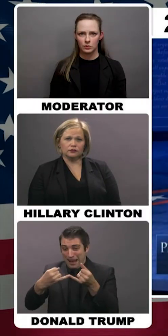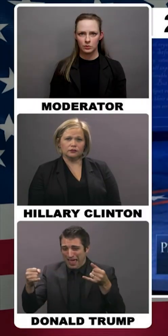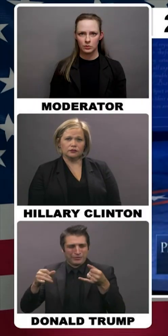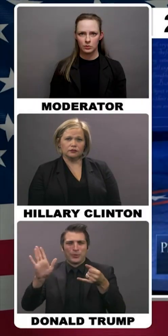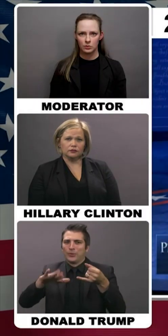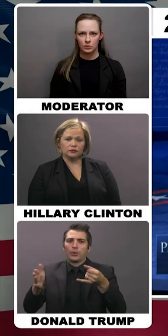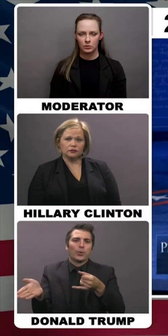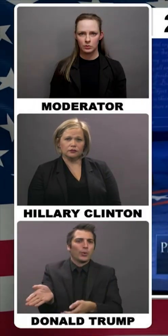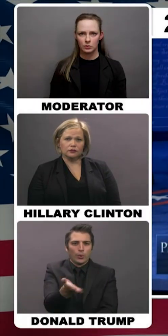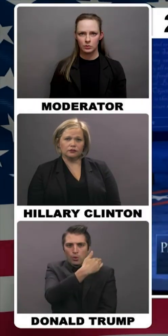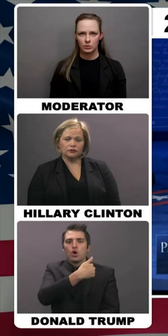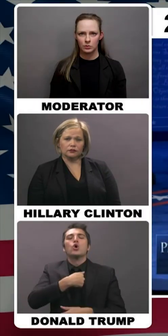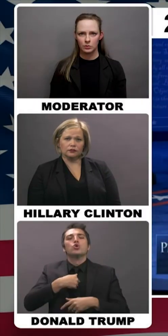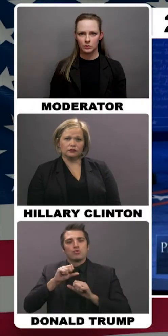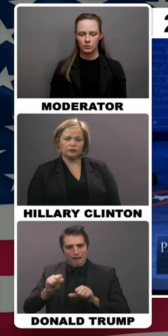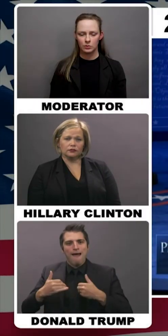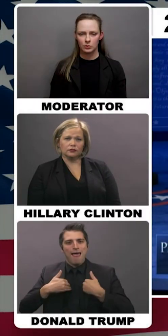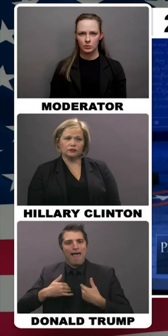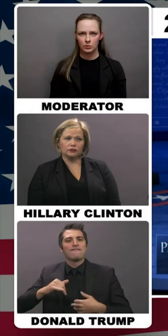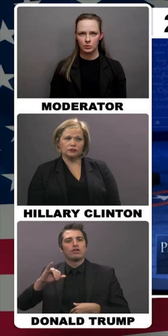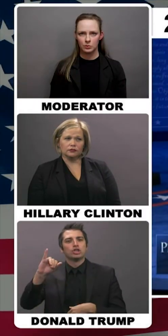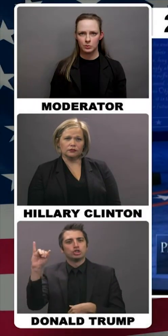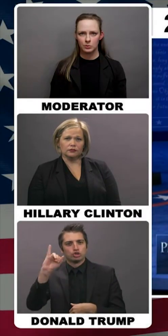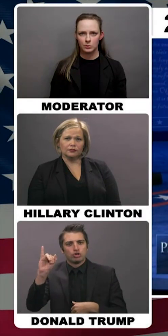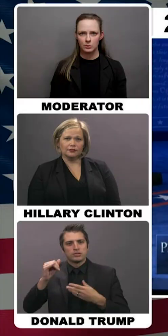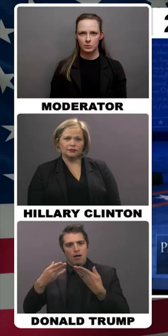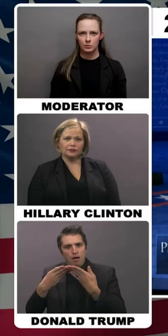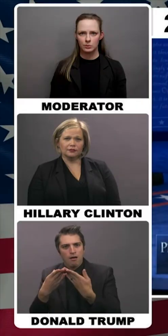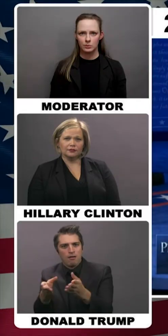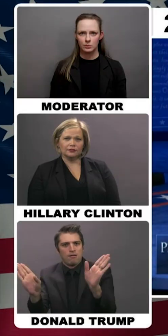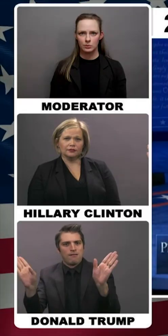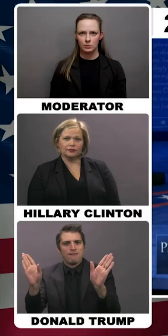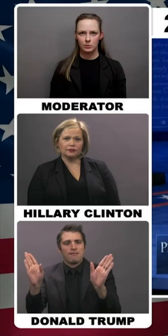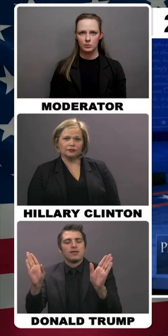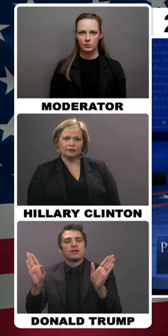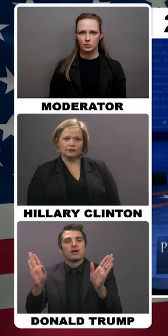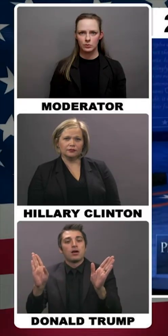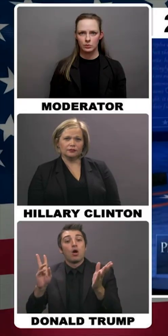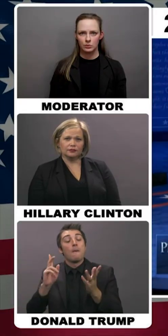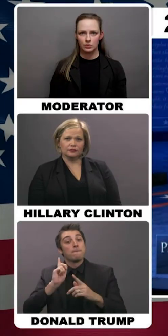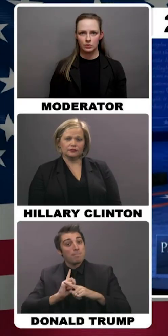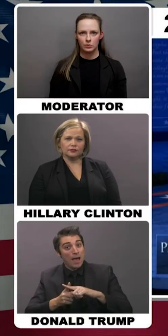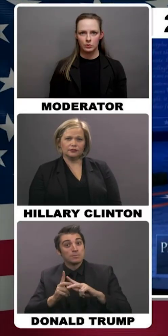We'll also be able to help people that can't get, don't have money because we are going to have people protected.